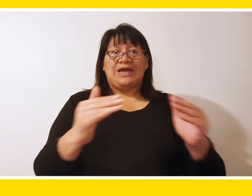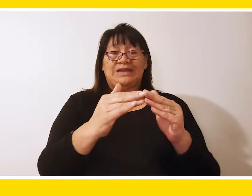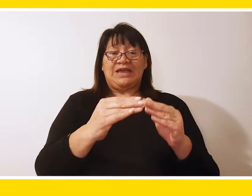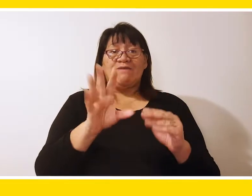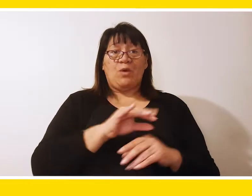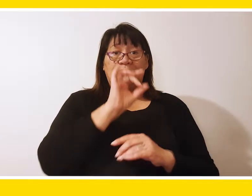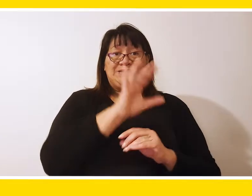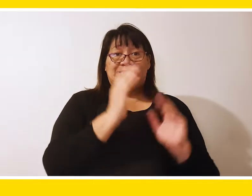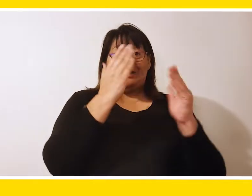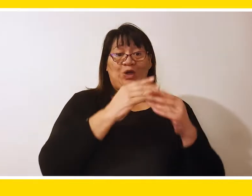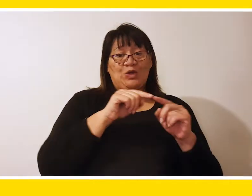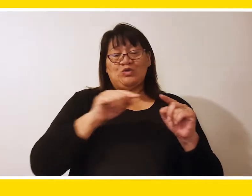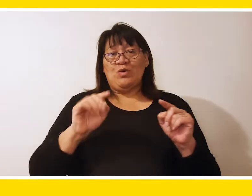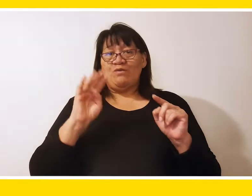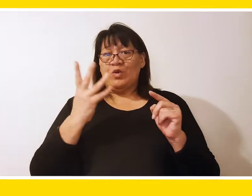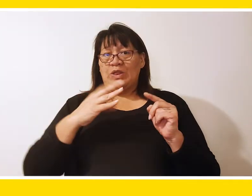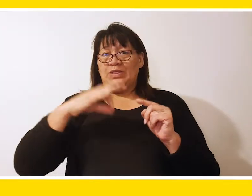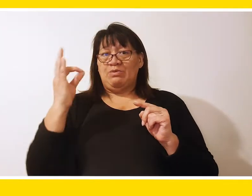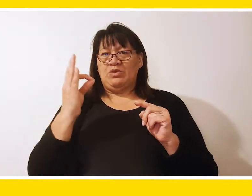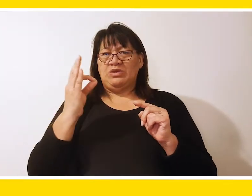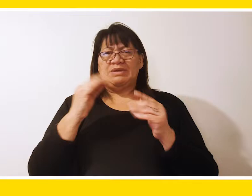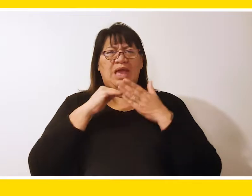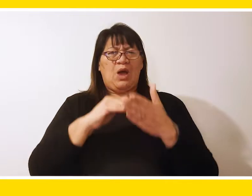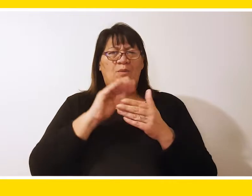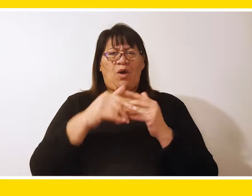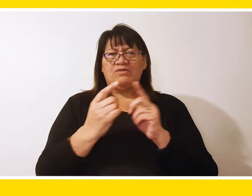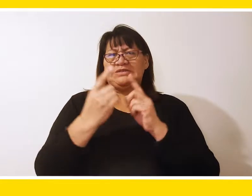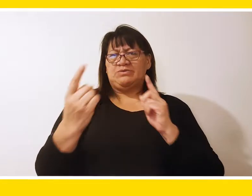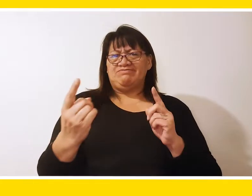10pm and 4am to allow for physical distancing if needed.